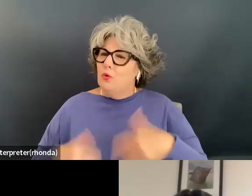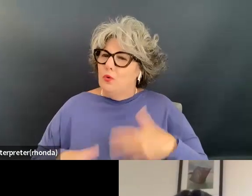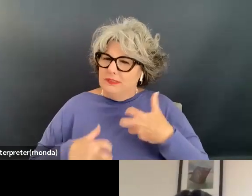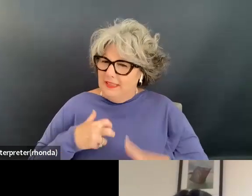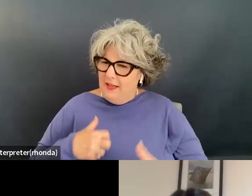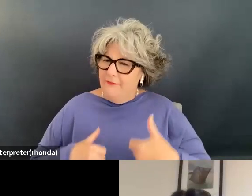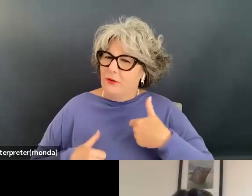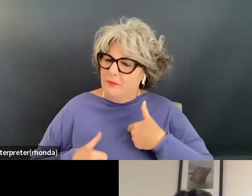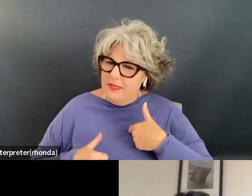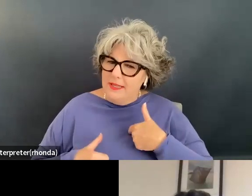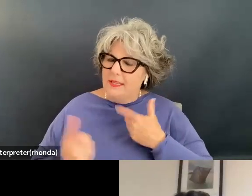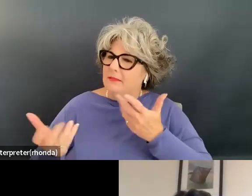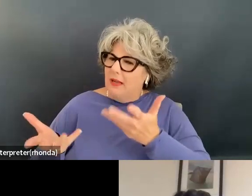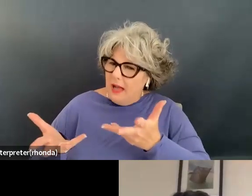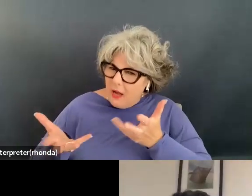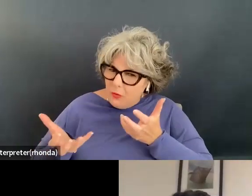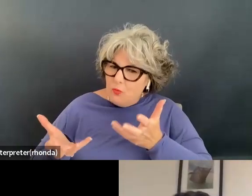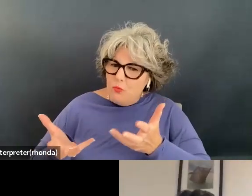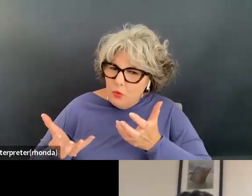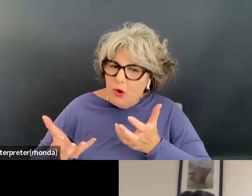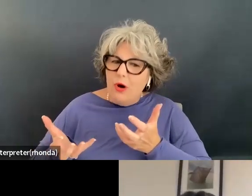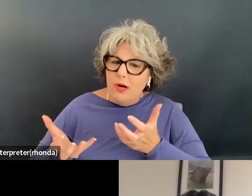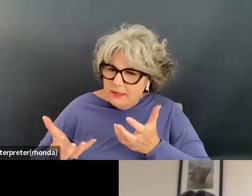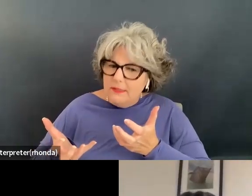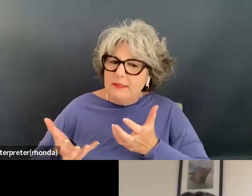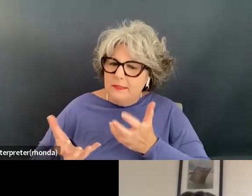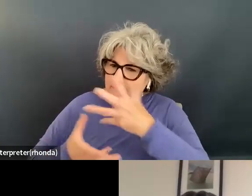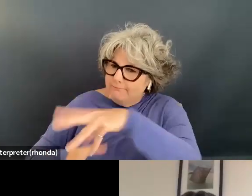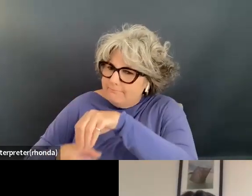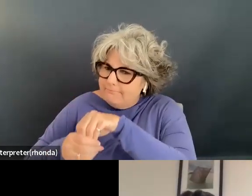and I wanted to get somehow engaged and get those approach,